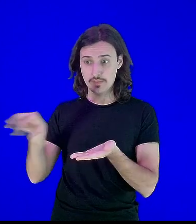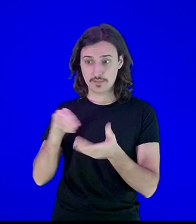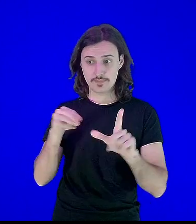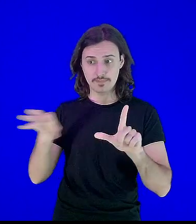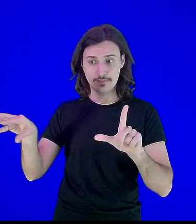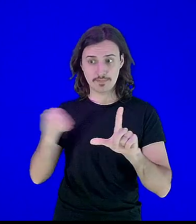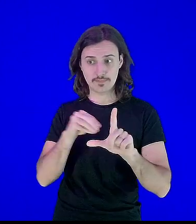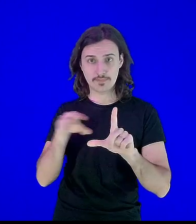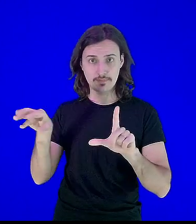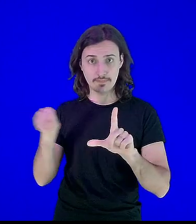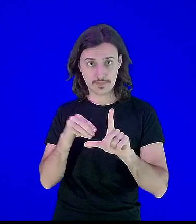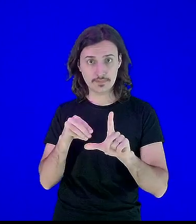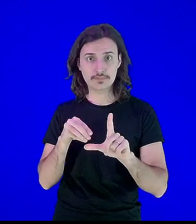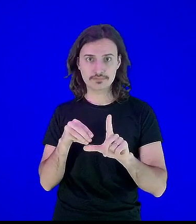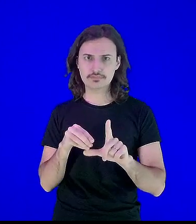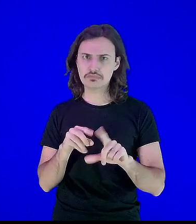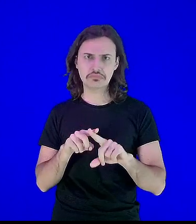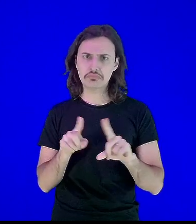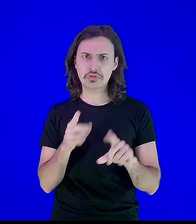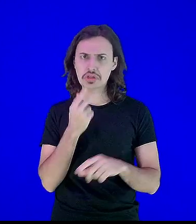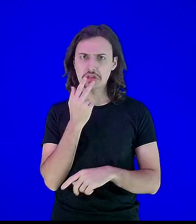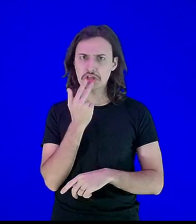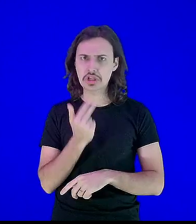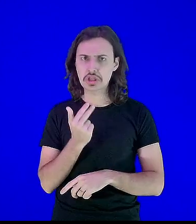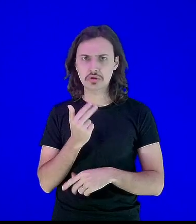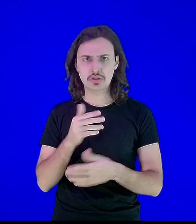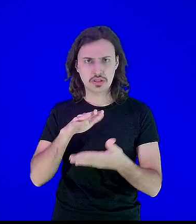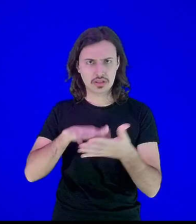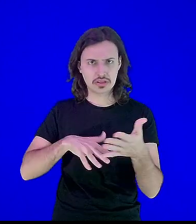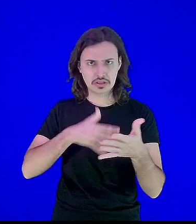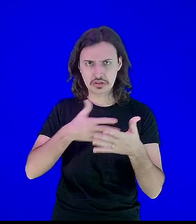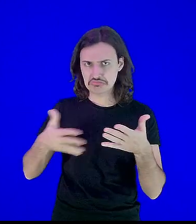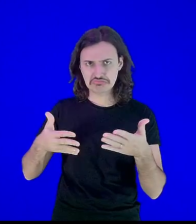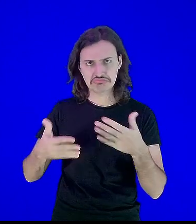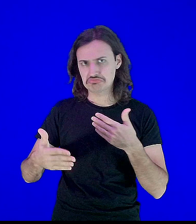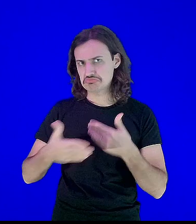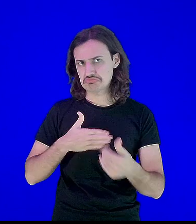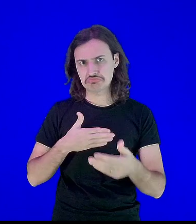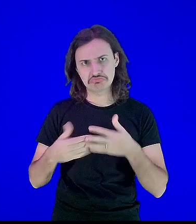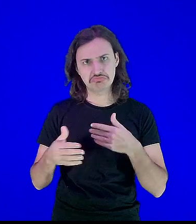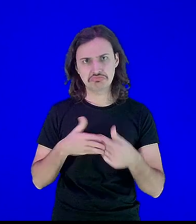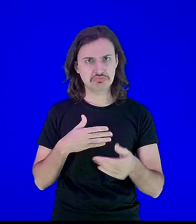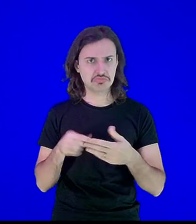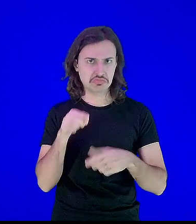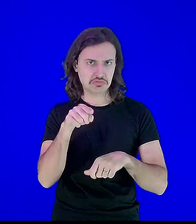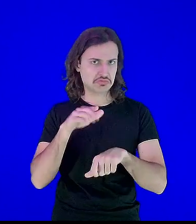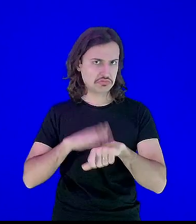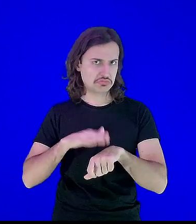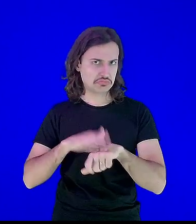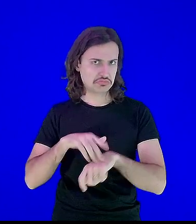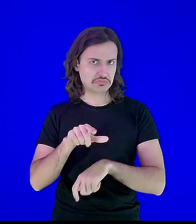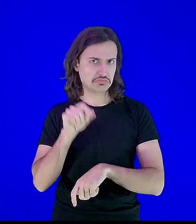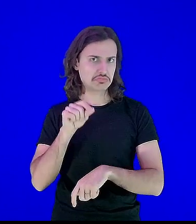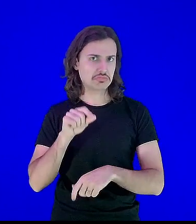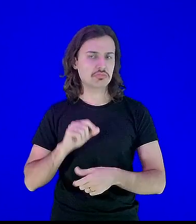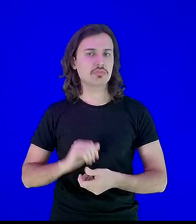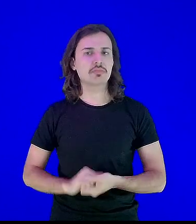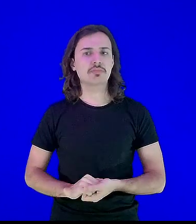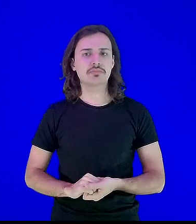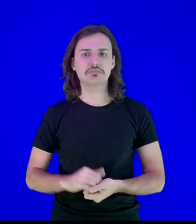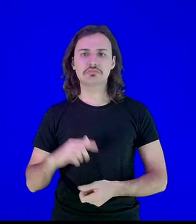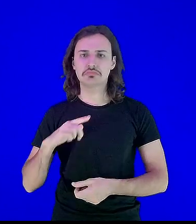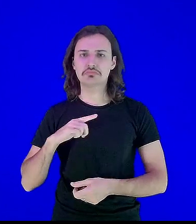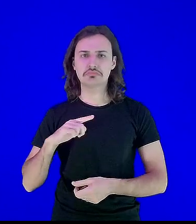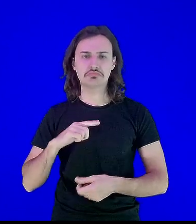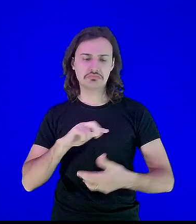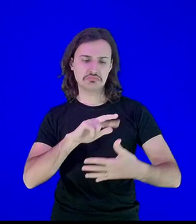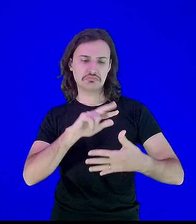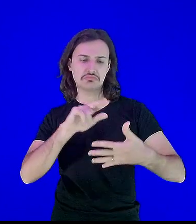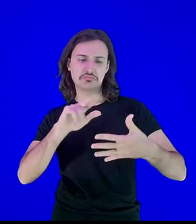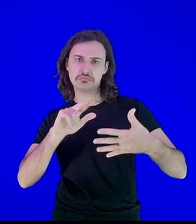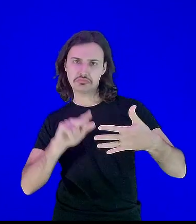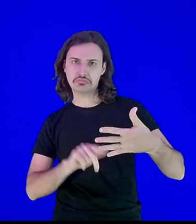you can do it using any other language, Delegs has a nice collection here